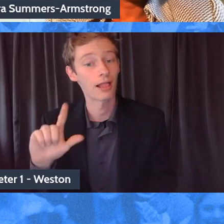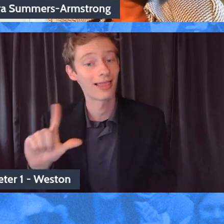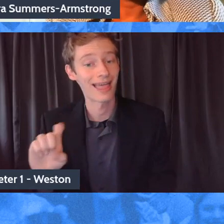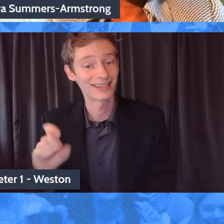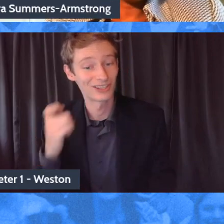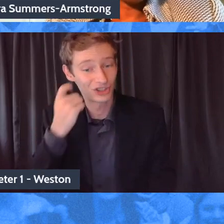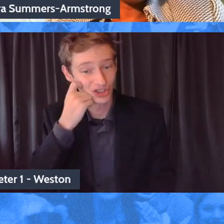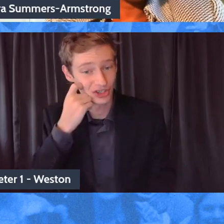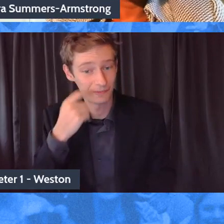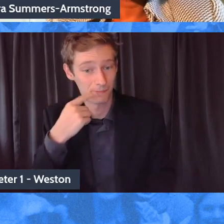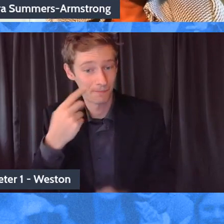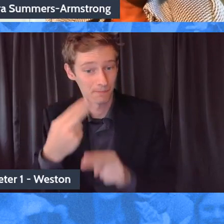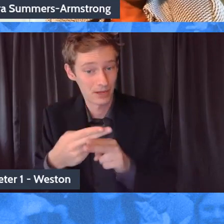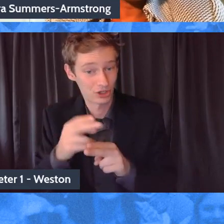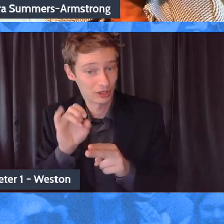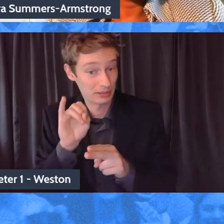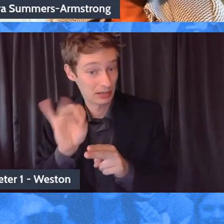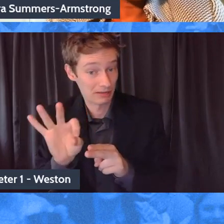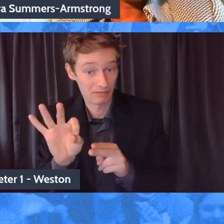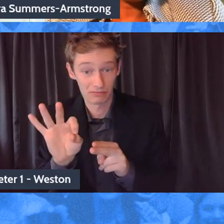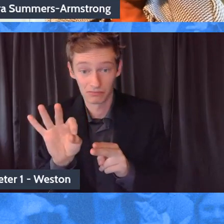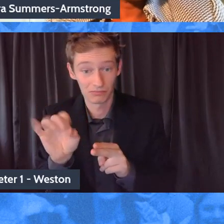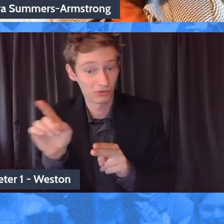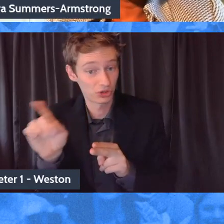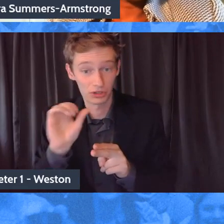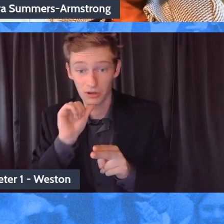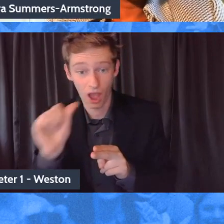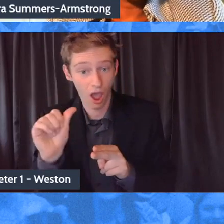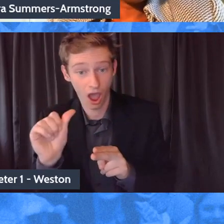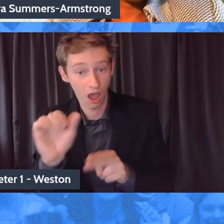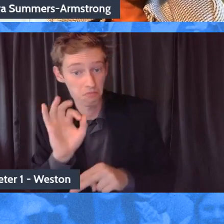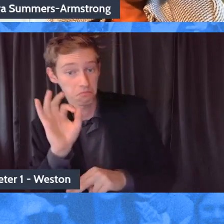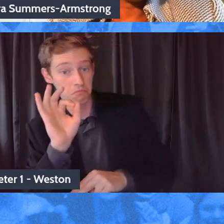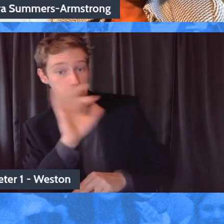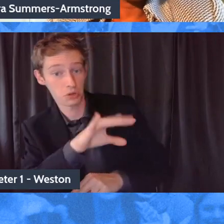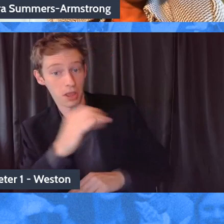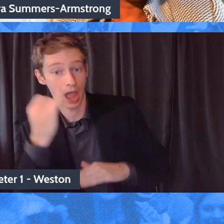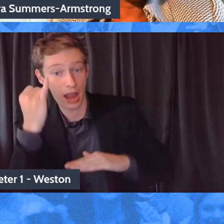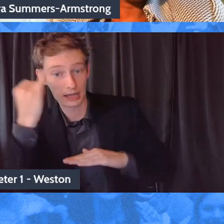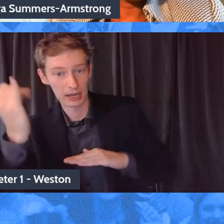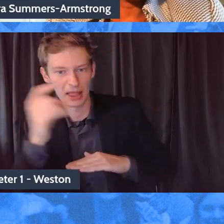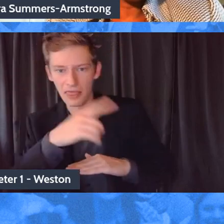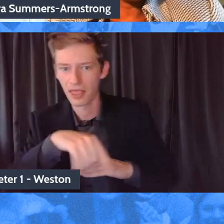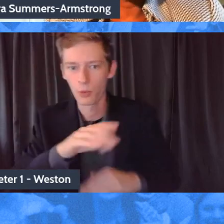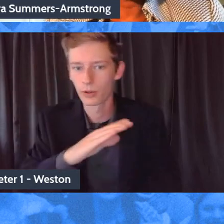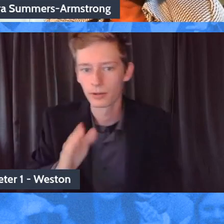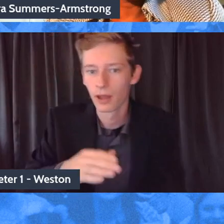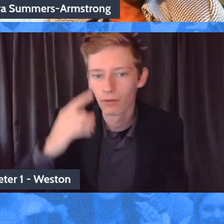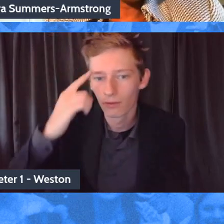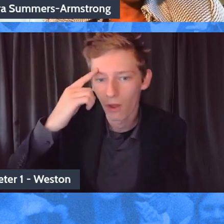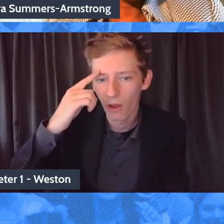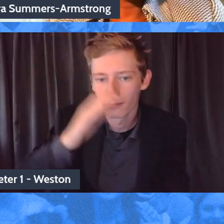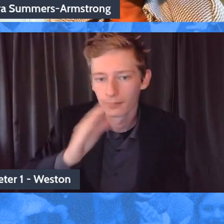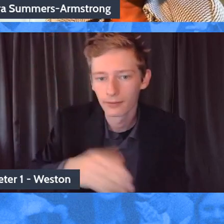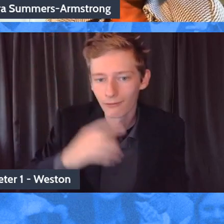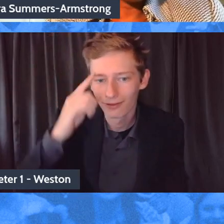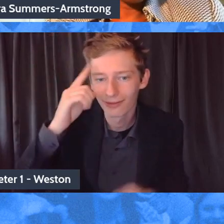they wouldn't have been considered. And I see that every day, I see that every year.